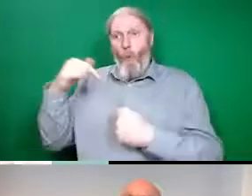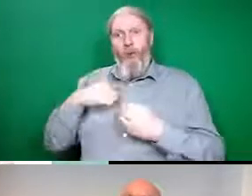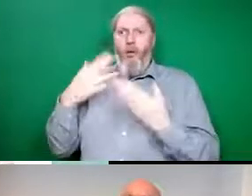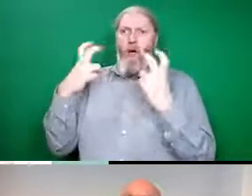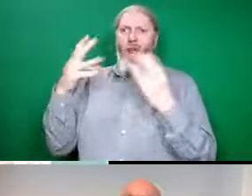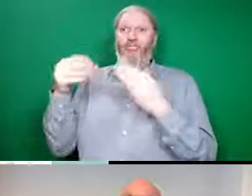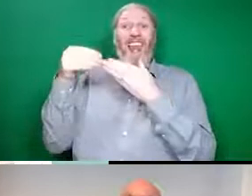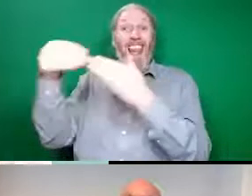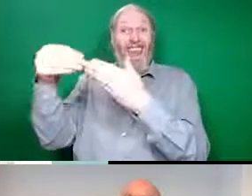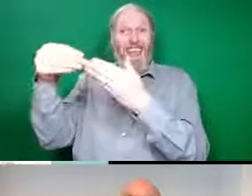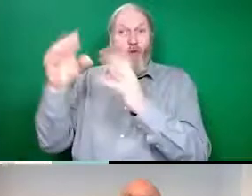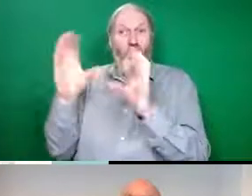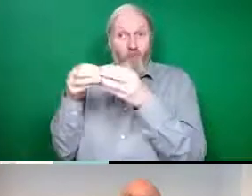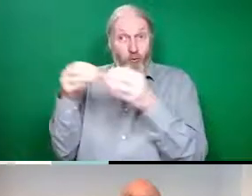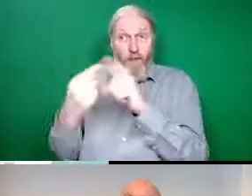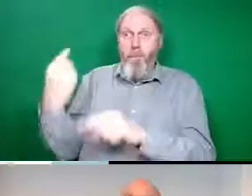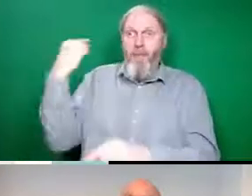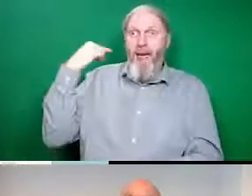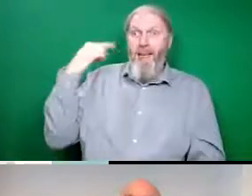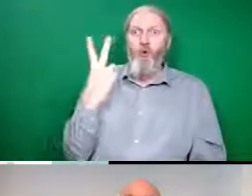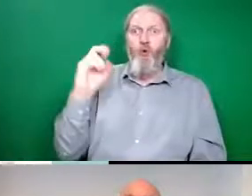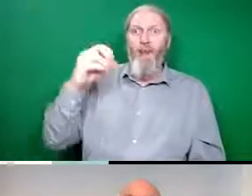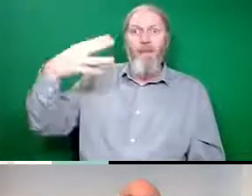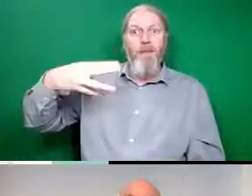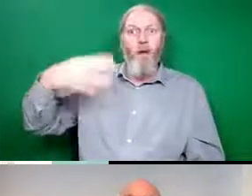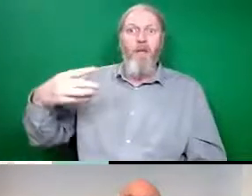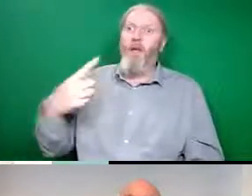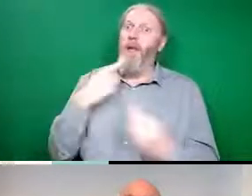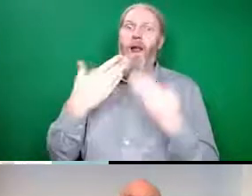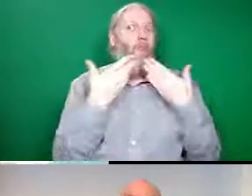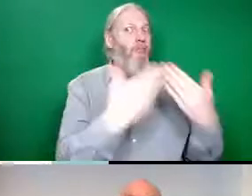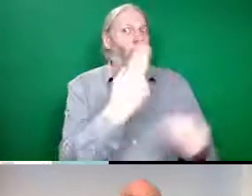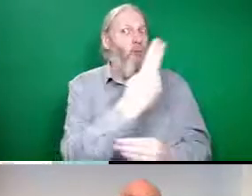That enabled us as a group to seek out ways to grow